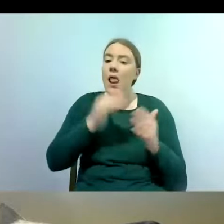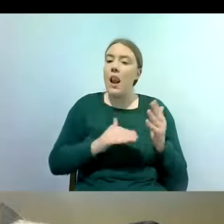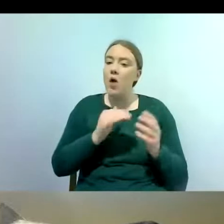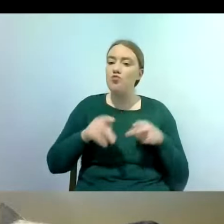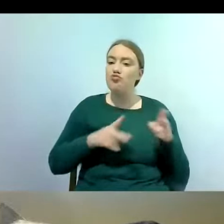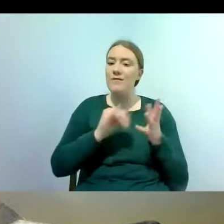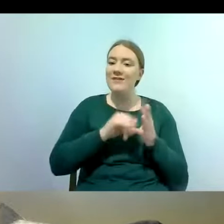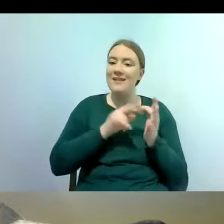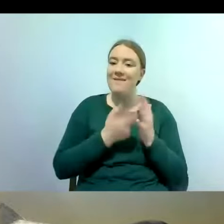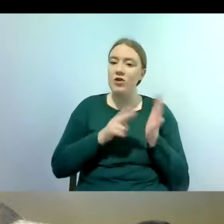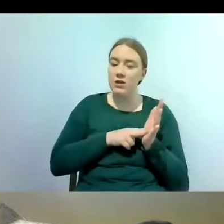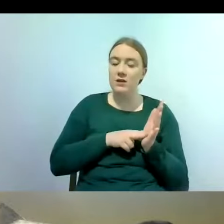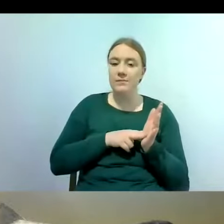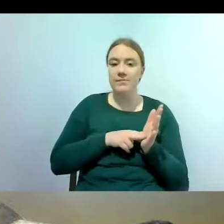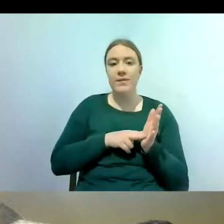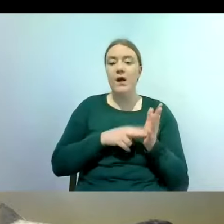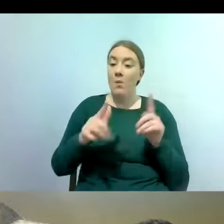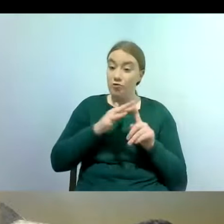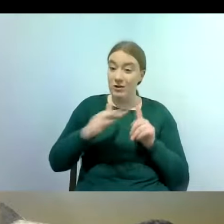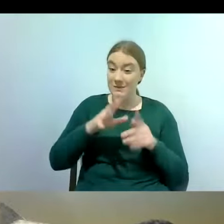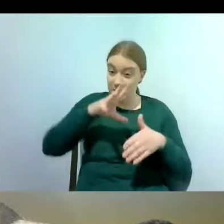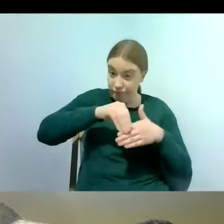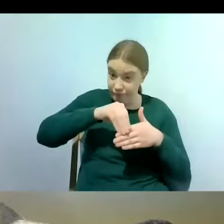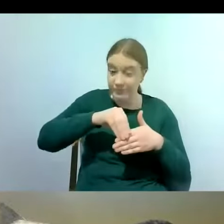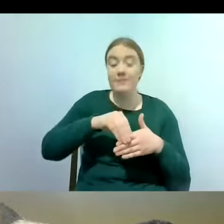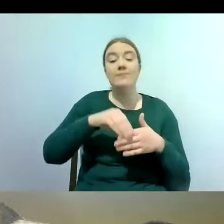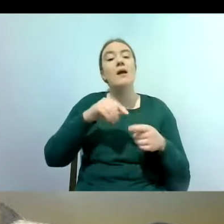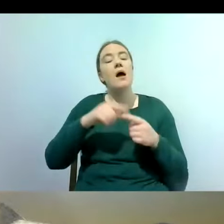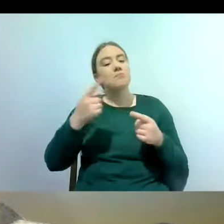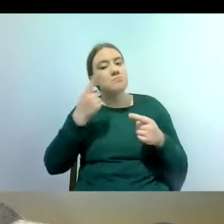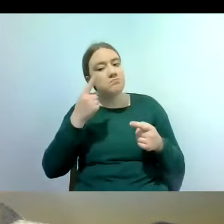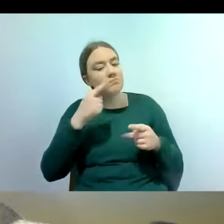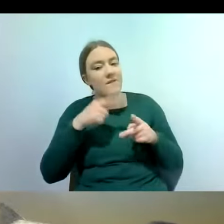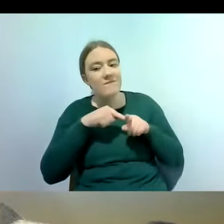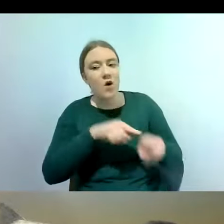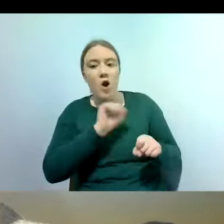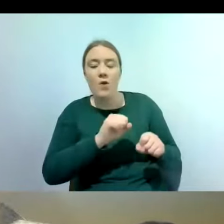and we were interested in upstream barrier impacts and their freshwater phase behavior